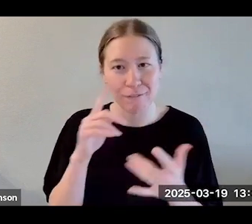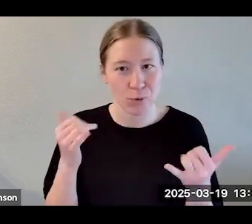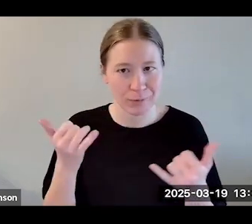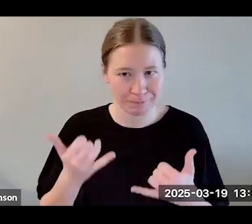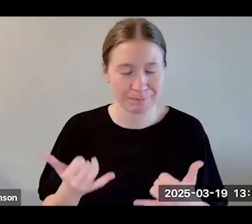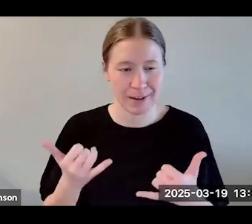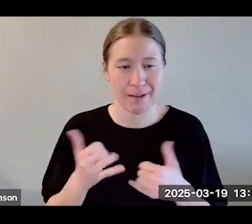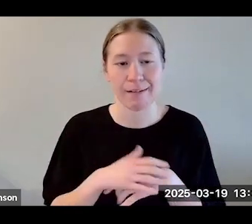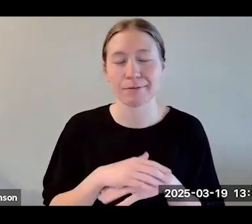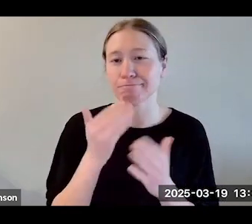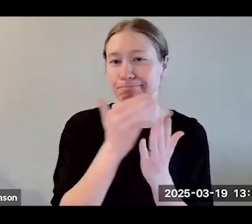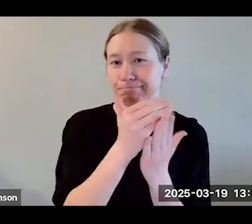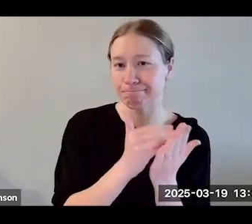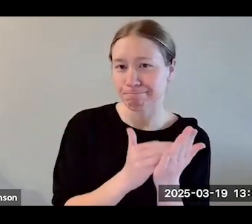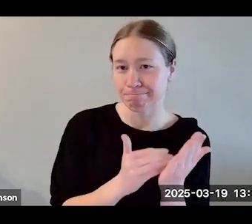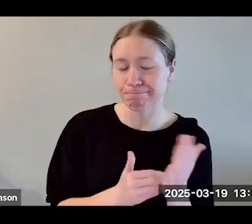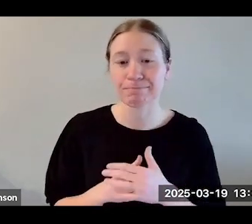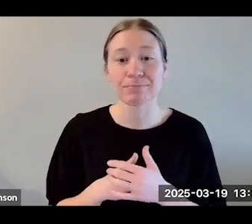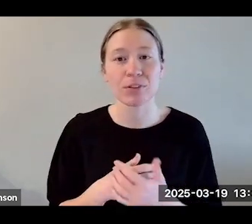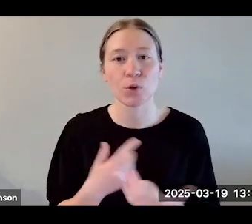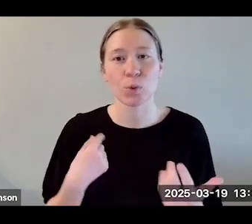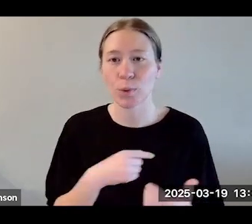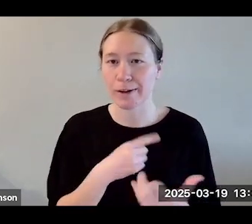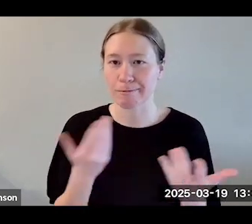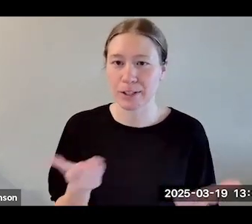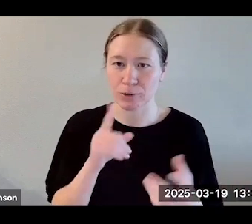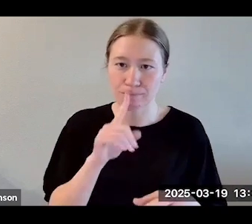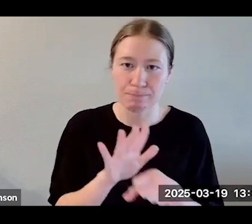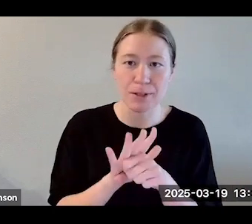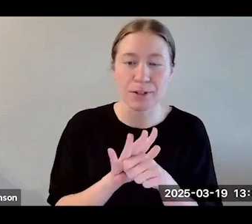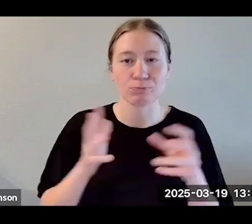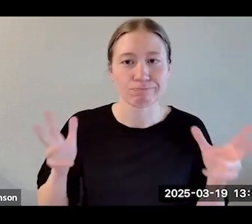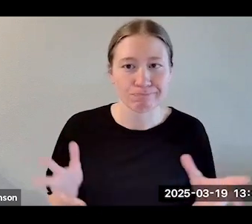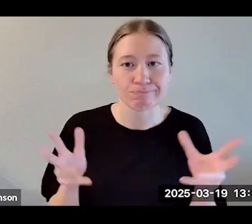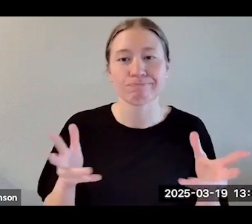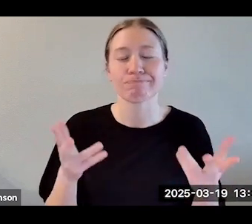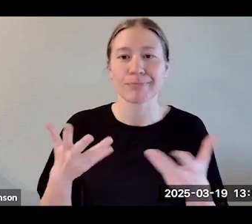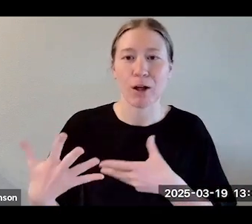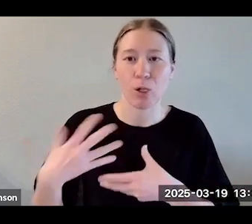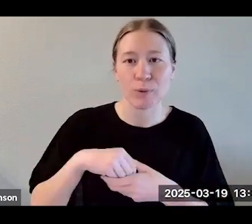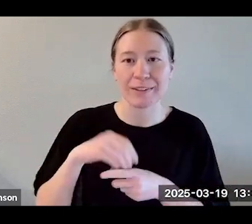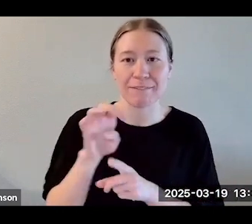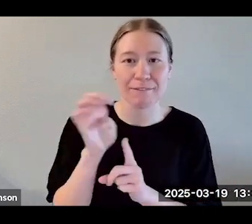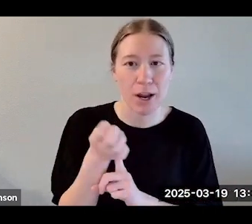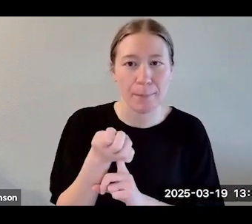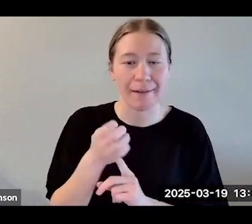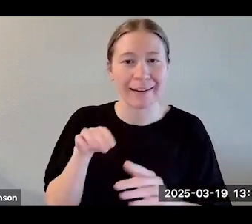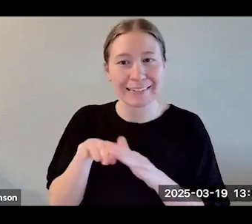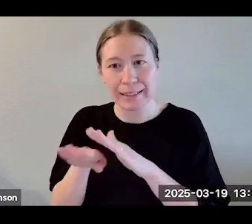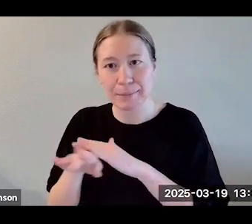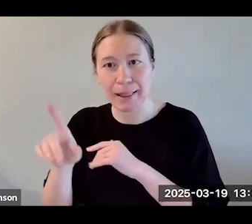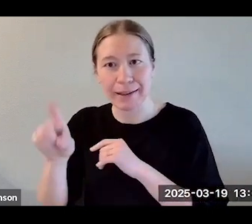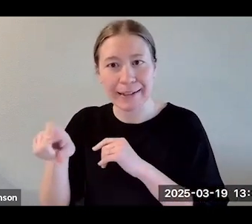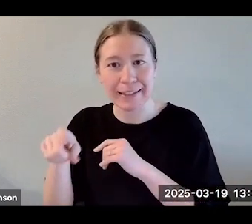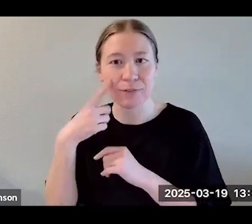I just wanna mention that we're committed to fostering an inclusive environment where accessibility and the needs of individuals with disabilities are prioritized,